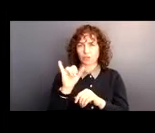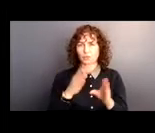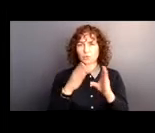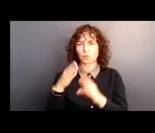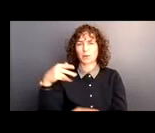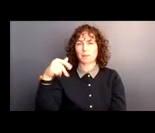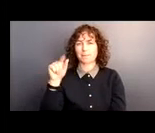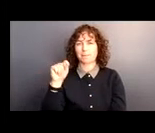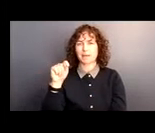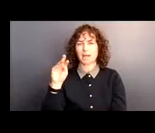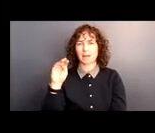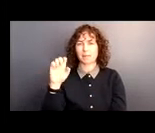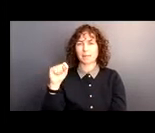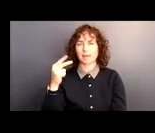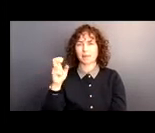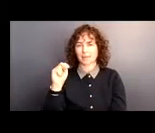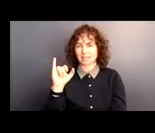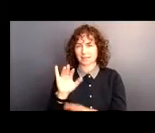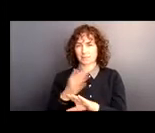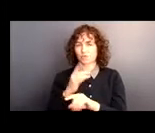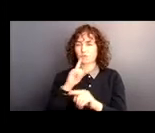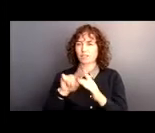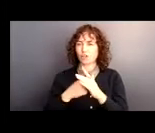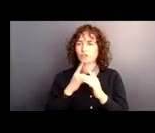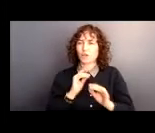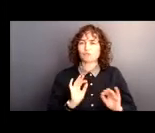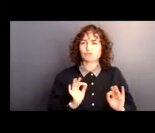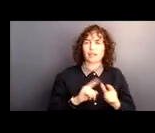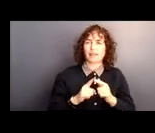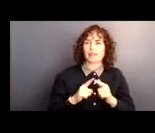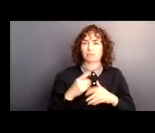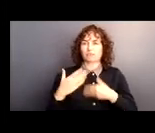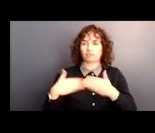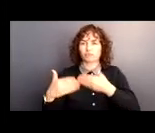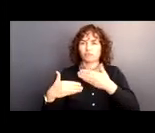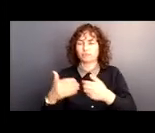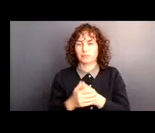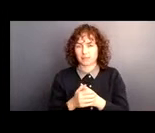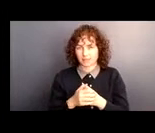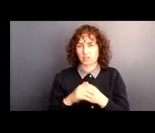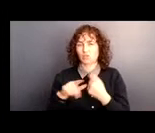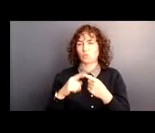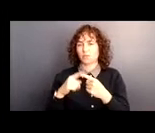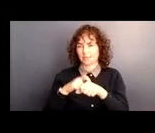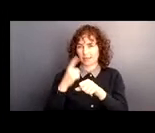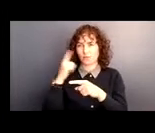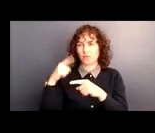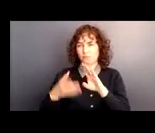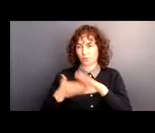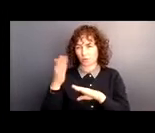which is a song that starts very subtly and then picks up. I use when it's time for them to go to lunch.